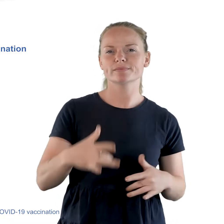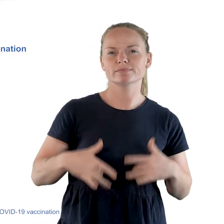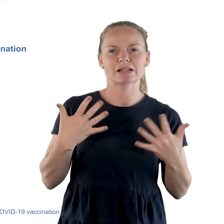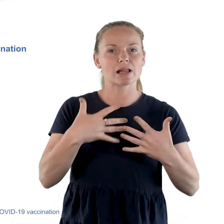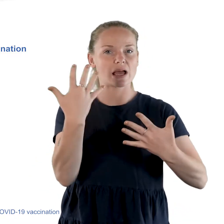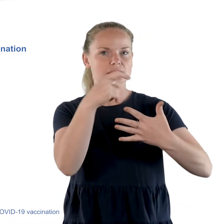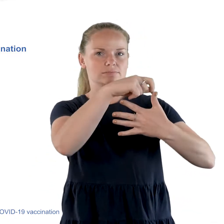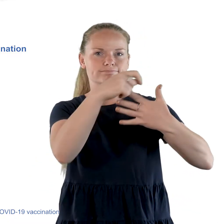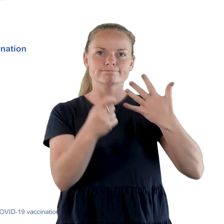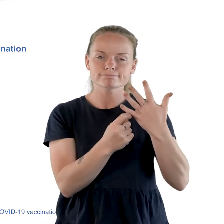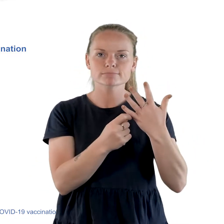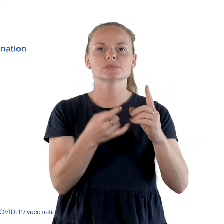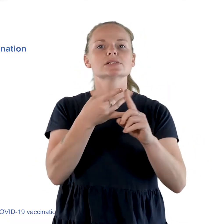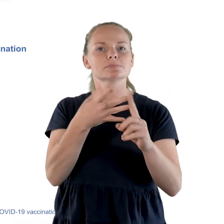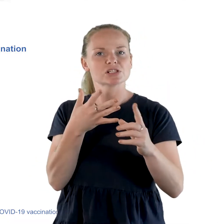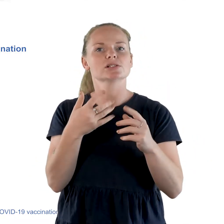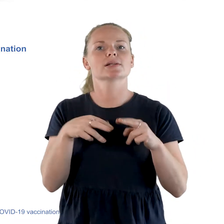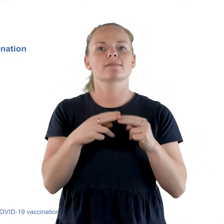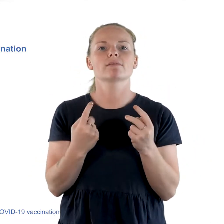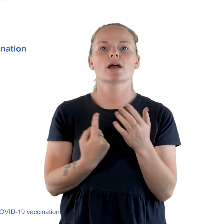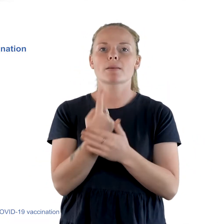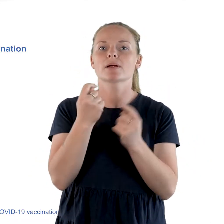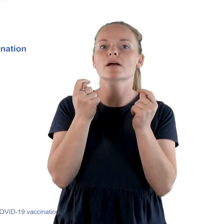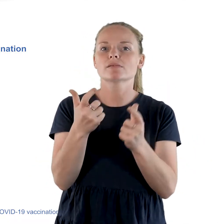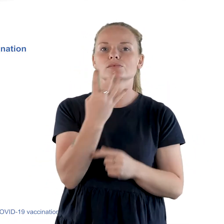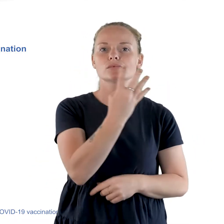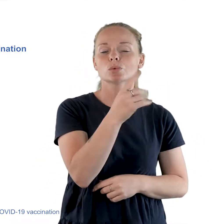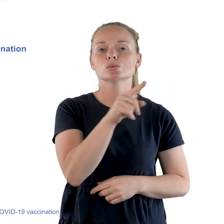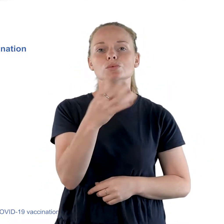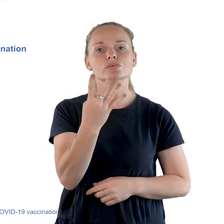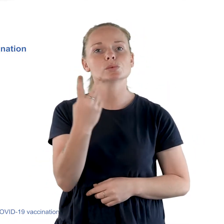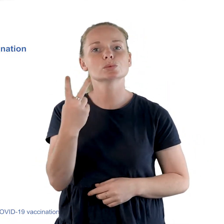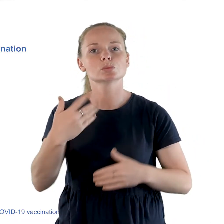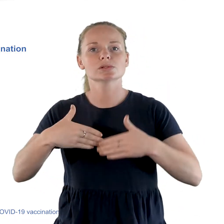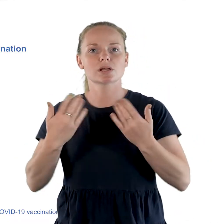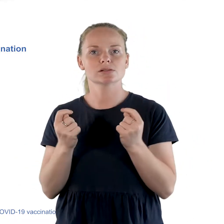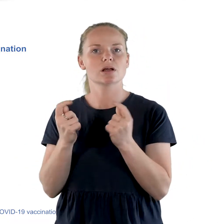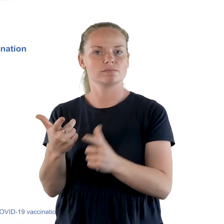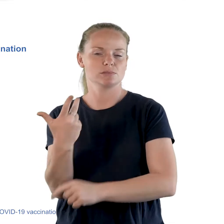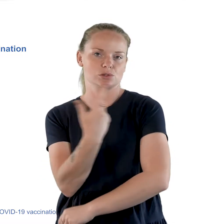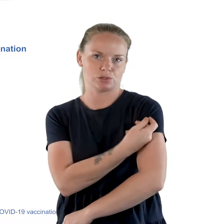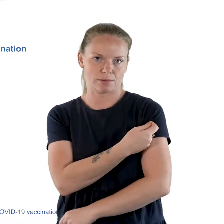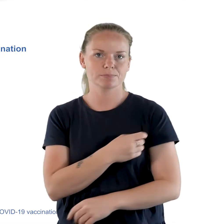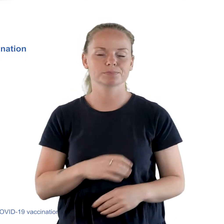You have any of the following symptoms, particularly around 4 to 42 days after vaccination: